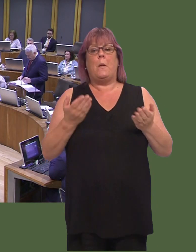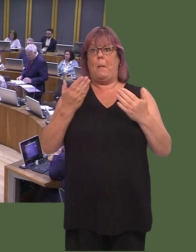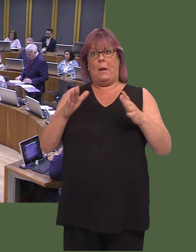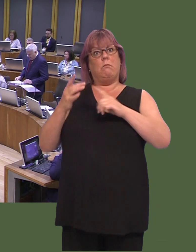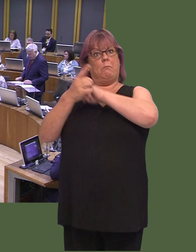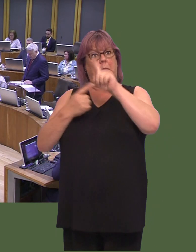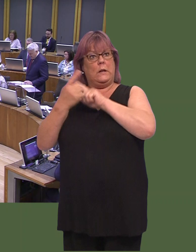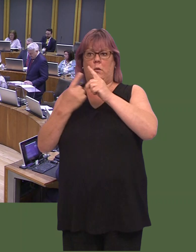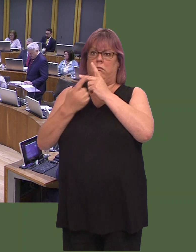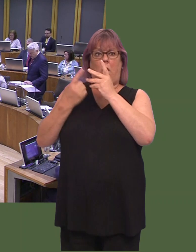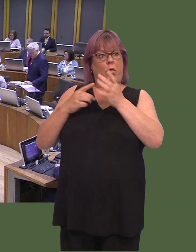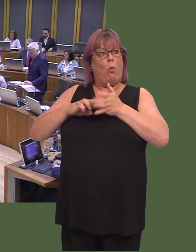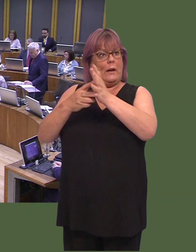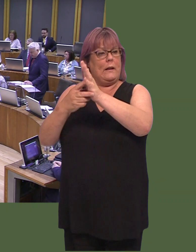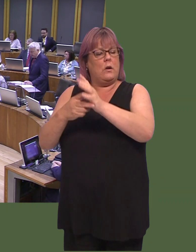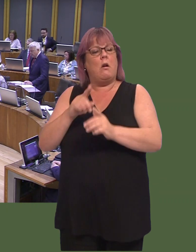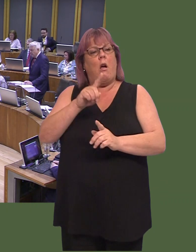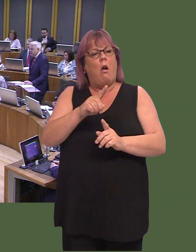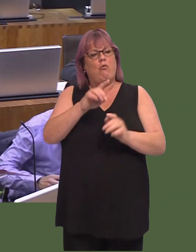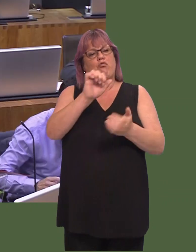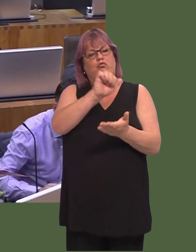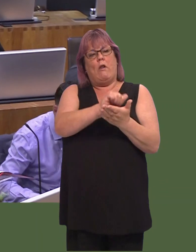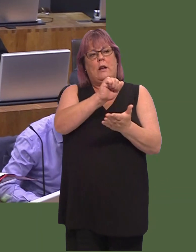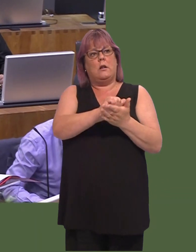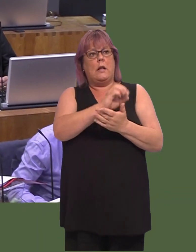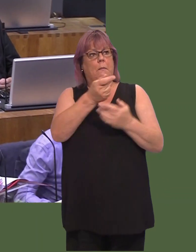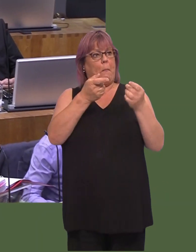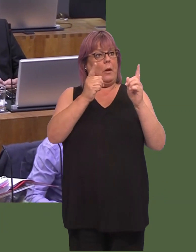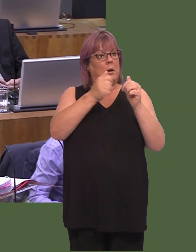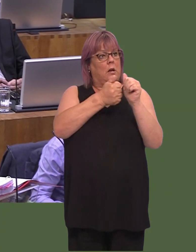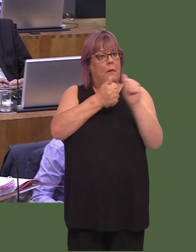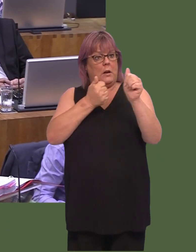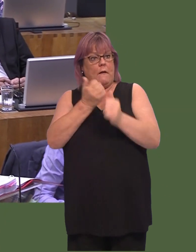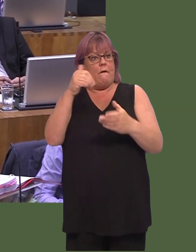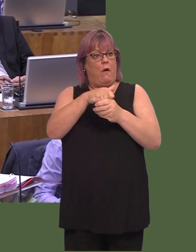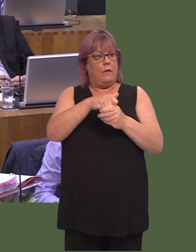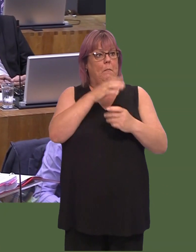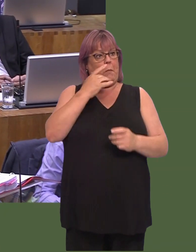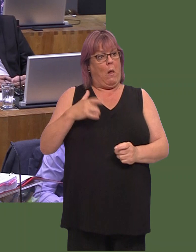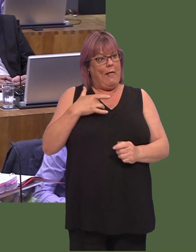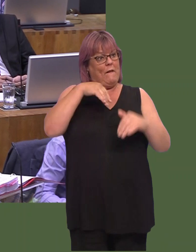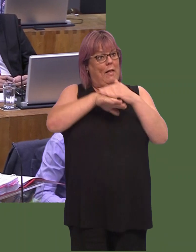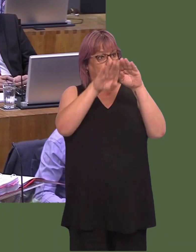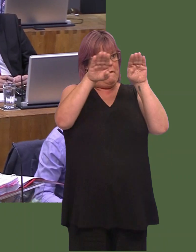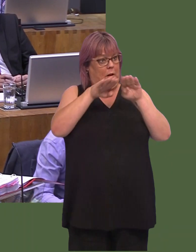There have been meetings with organisations. You're right to say that some management companies are made up entirely of residents within a